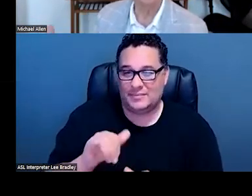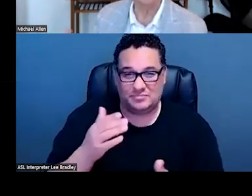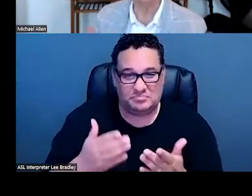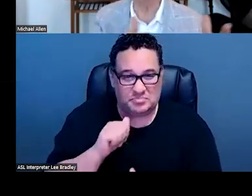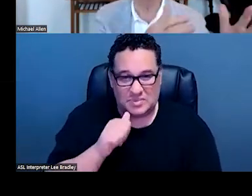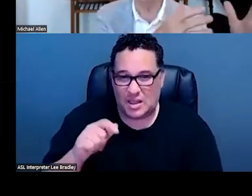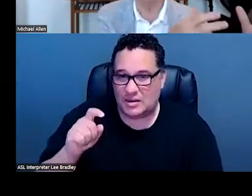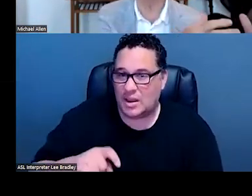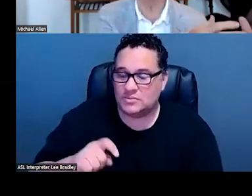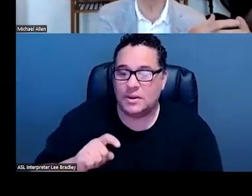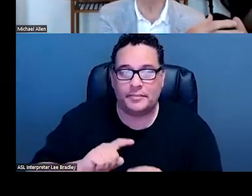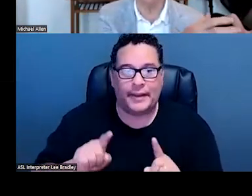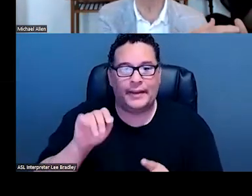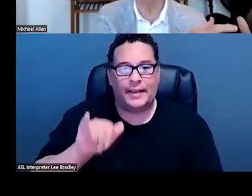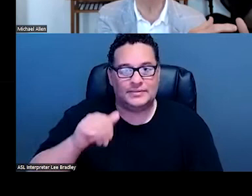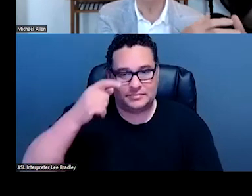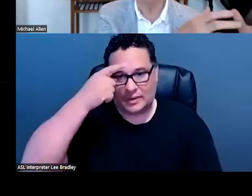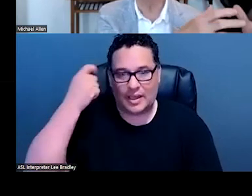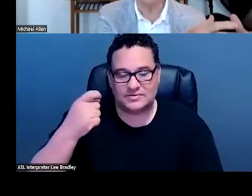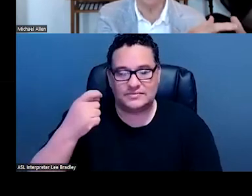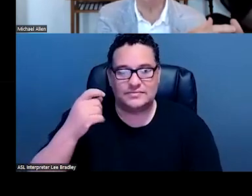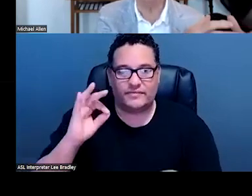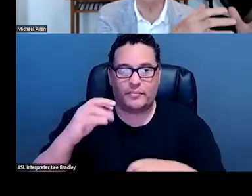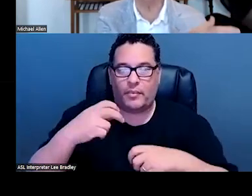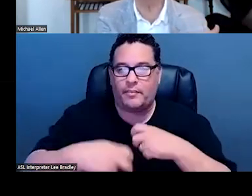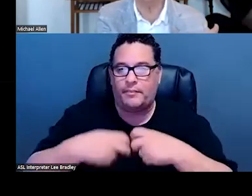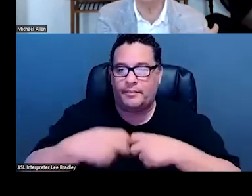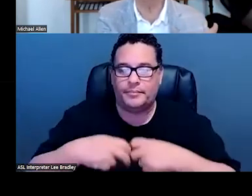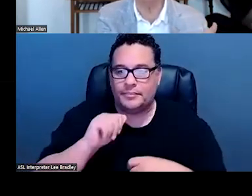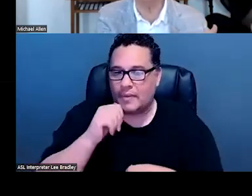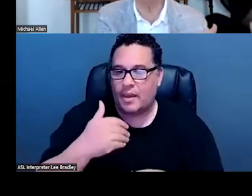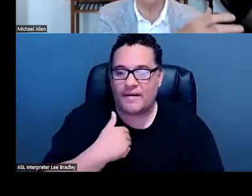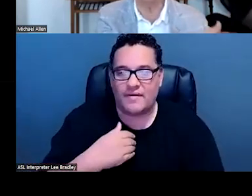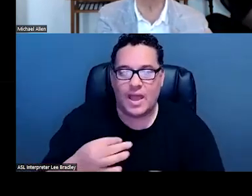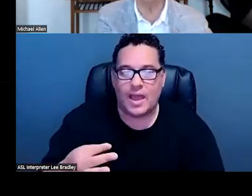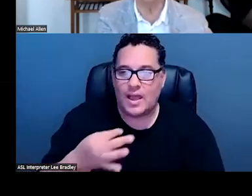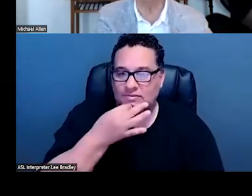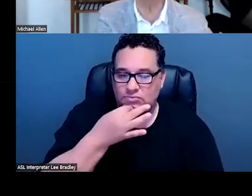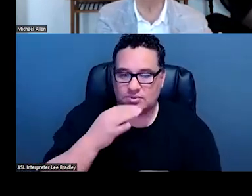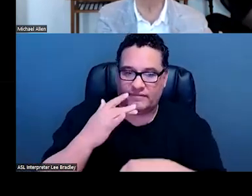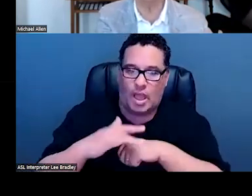THAT'S BECAUSE OF THIS PROBLEM OF NOT HAVING THE EXPERTISE AVAILABLE IN THE EMERGENCY DEPARTMENT,